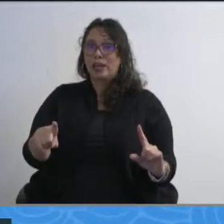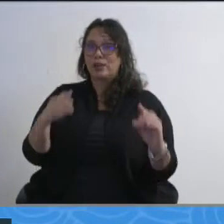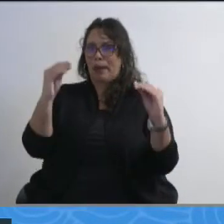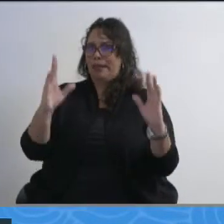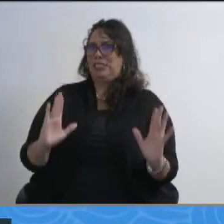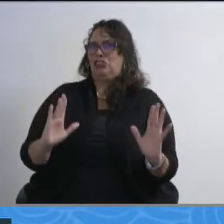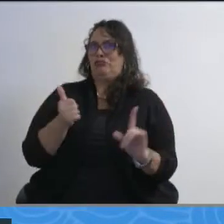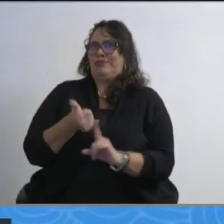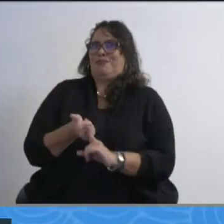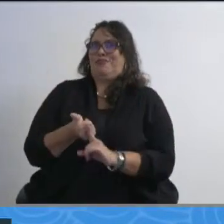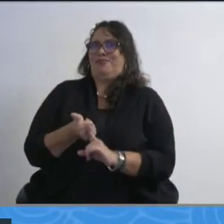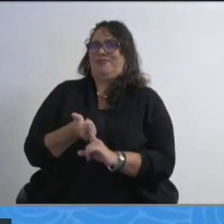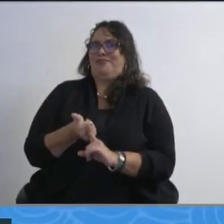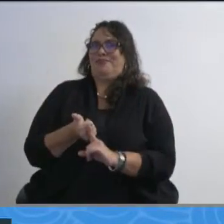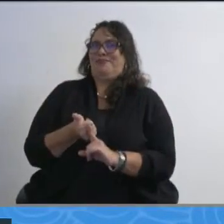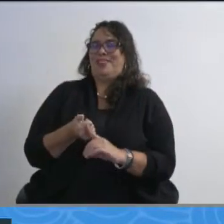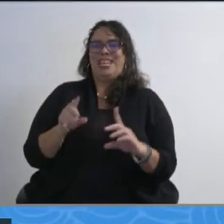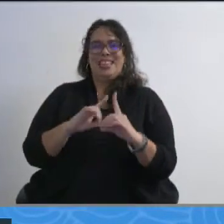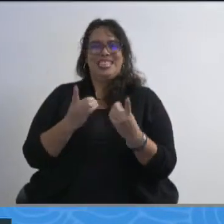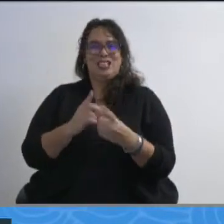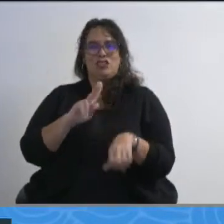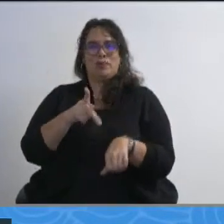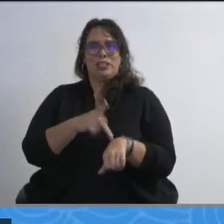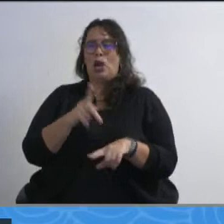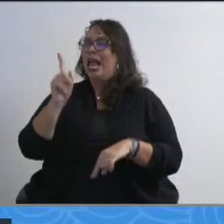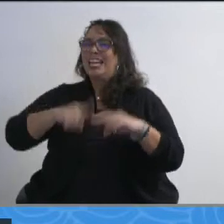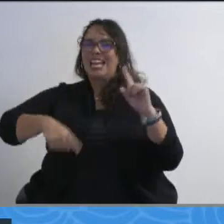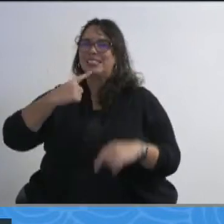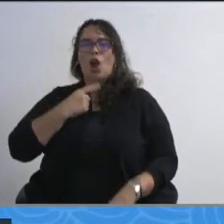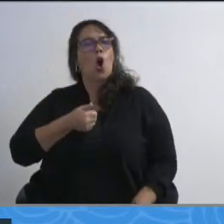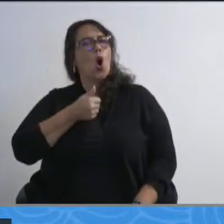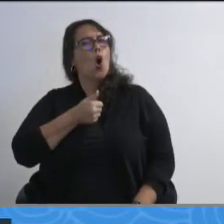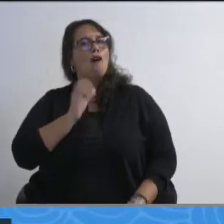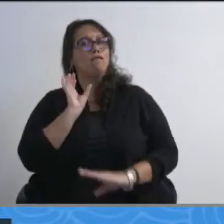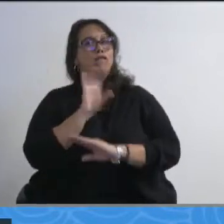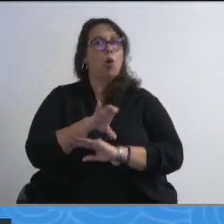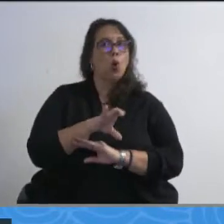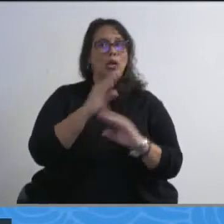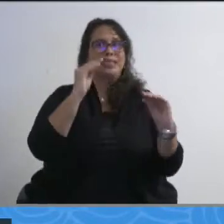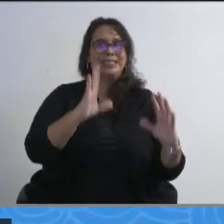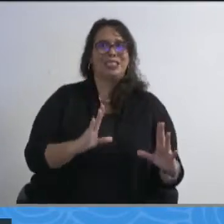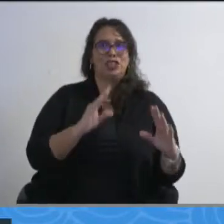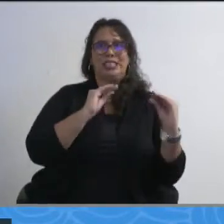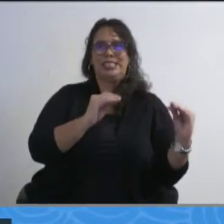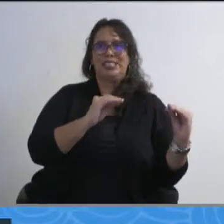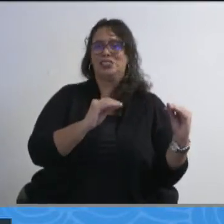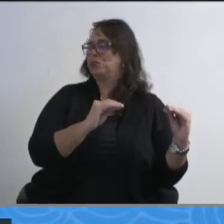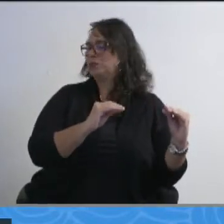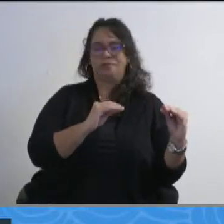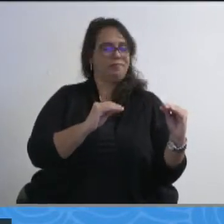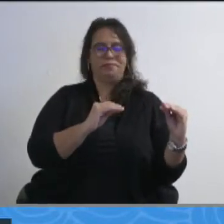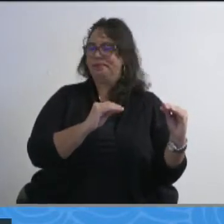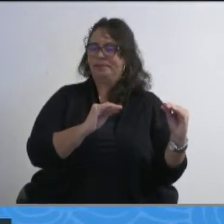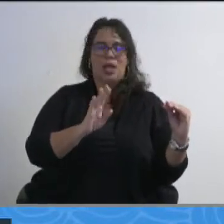So, the district or principal can't say, "Okay, you're gonna teach this course with the board authorization." A board authorization has to be agreed to.